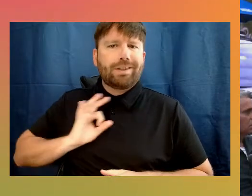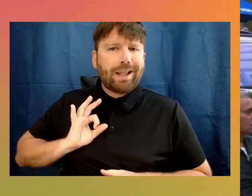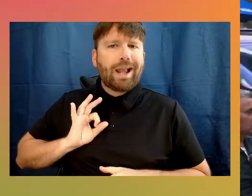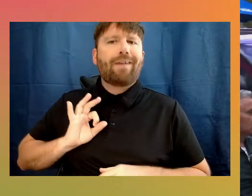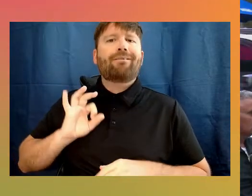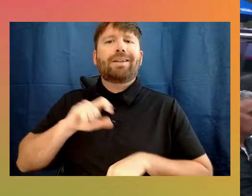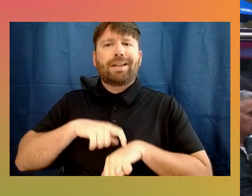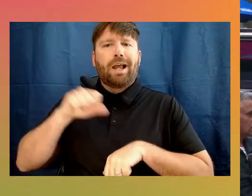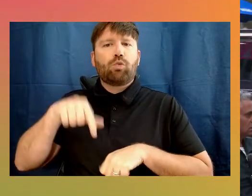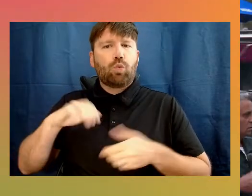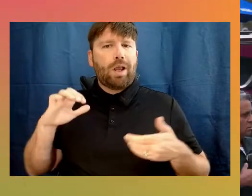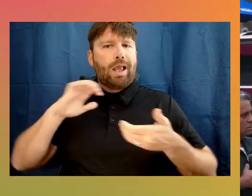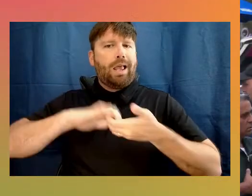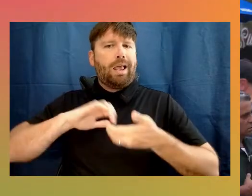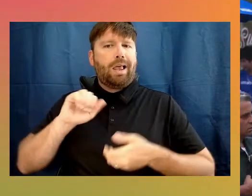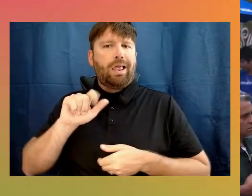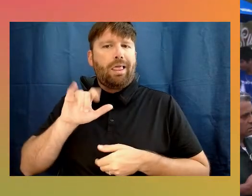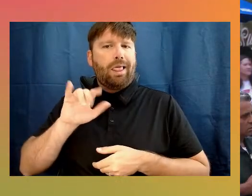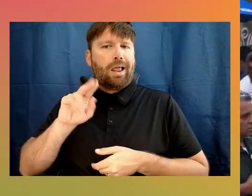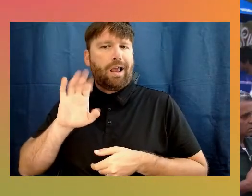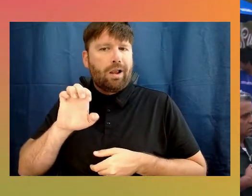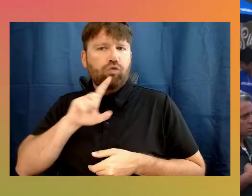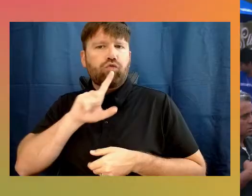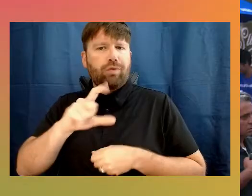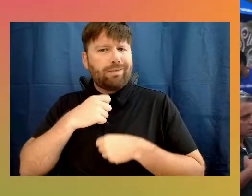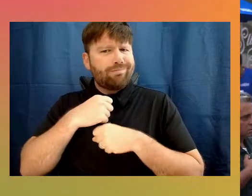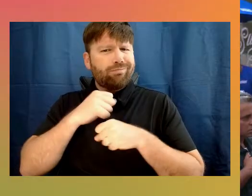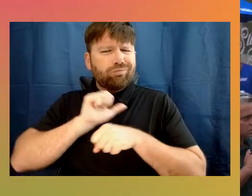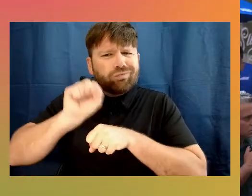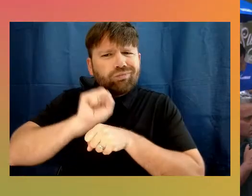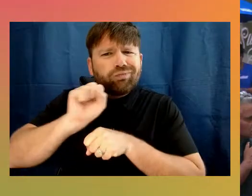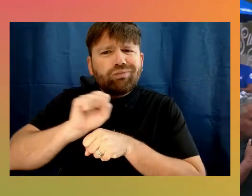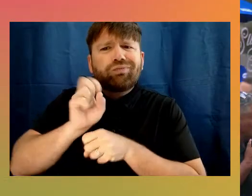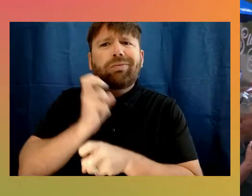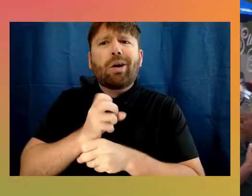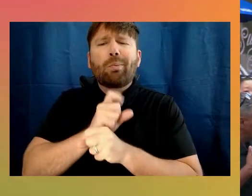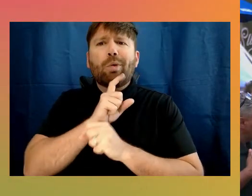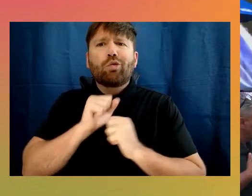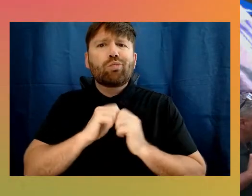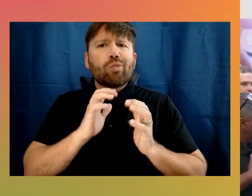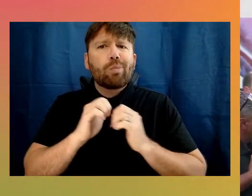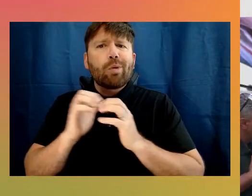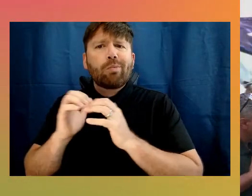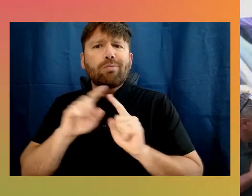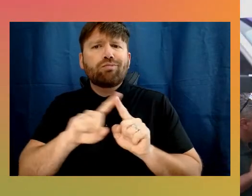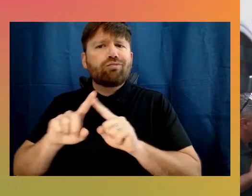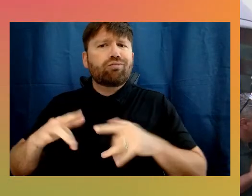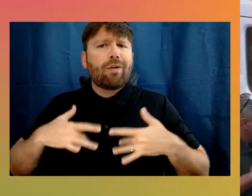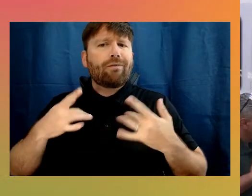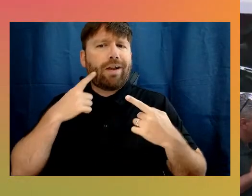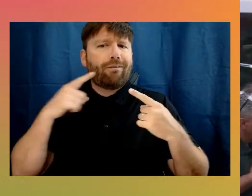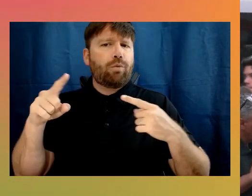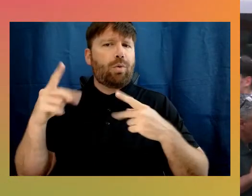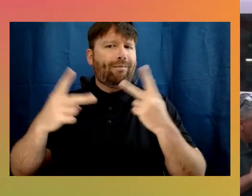THIS EVENT WOULD NOT BE POSSIBLE